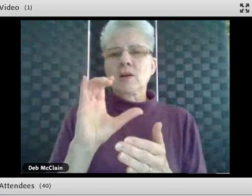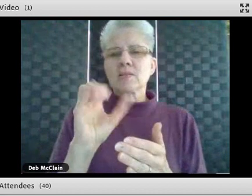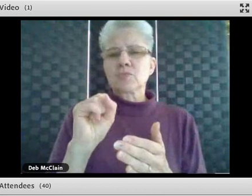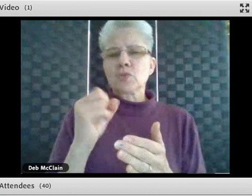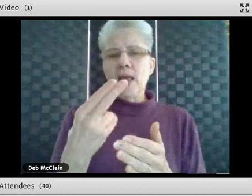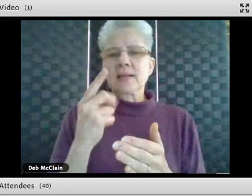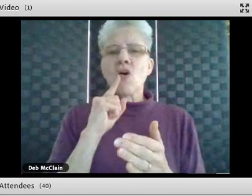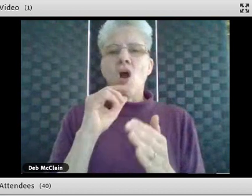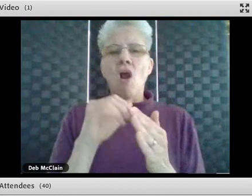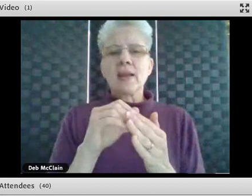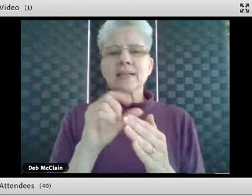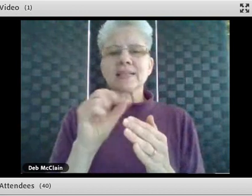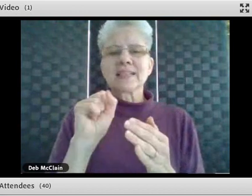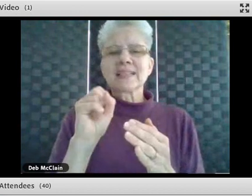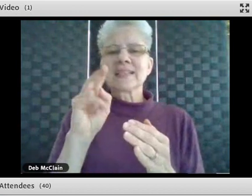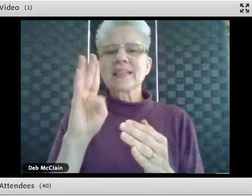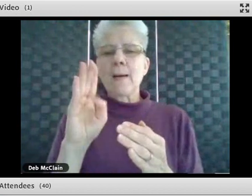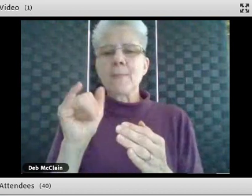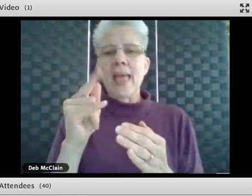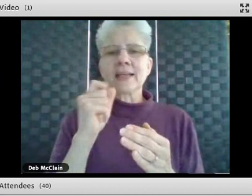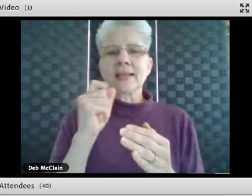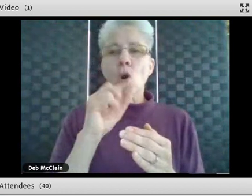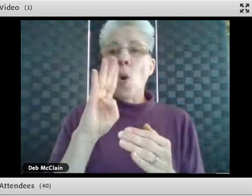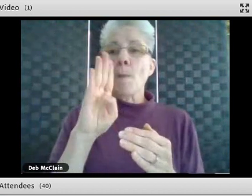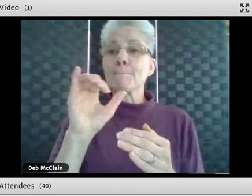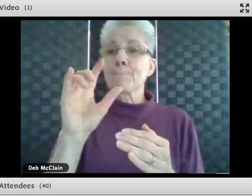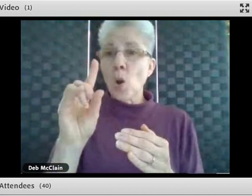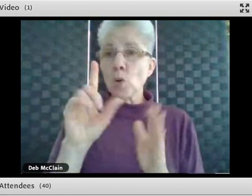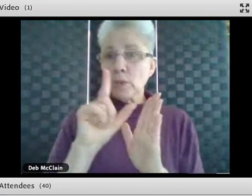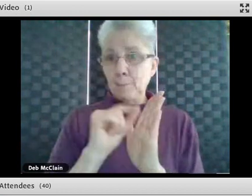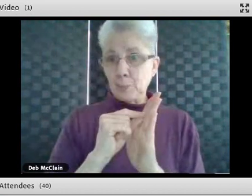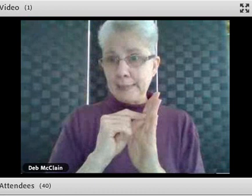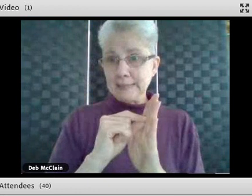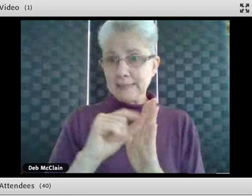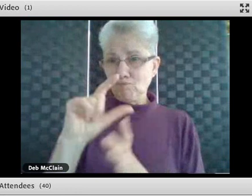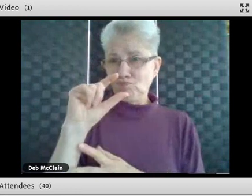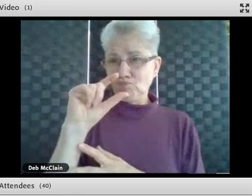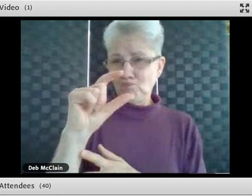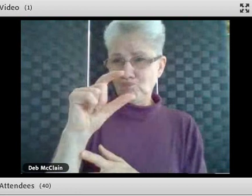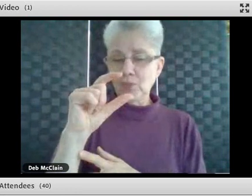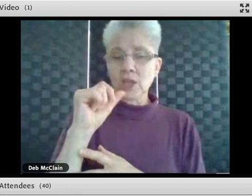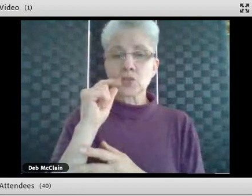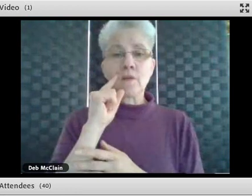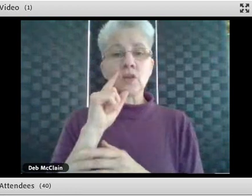and subheadings are in bold, okay? So, if you look at the example on the left,